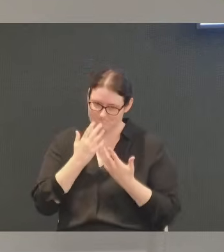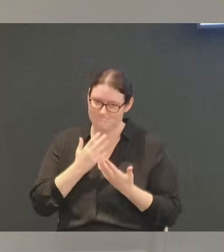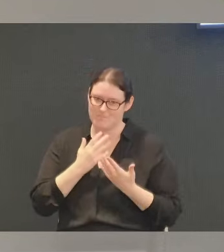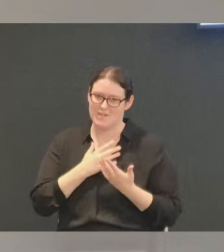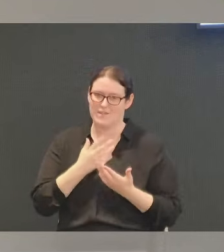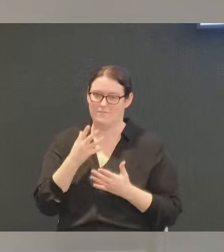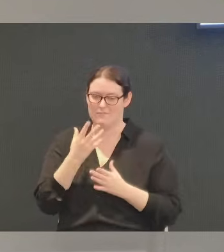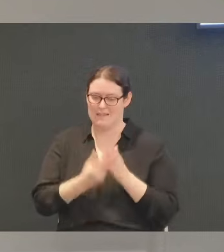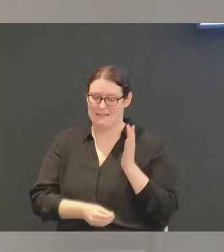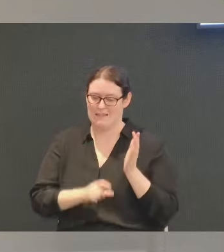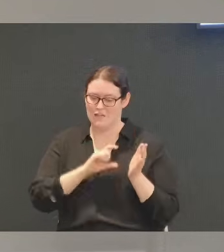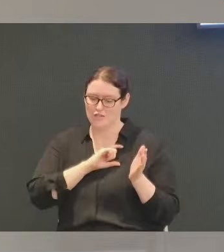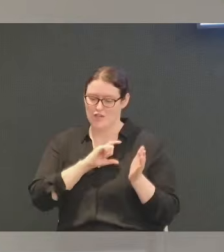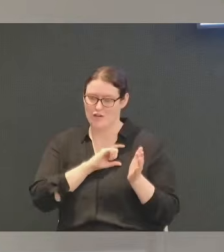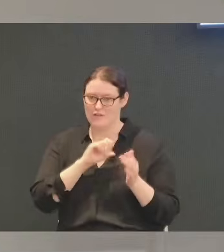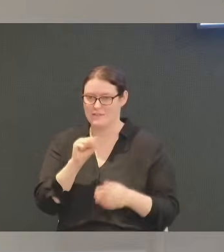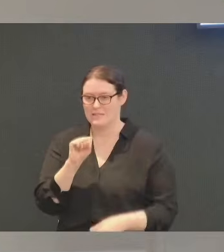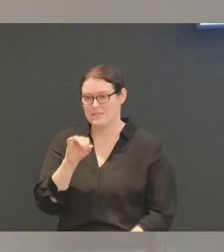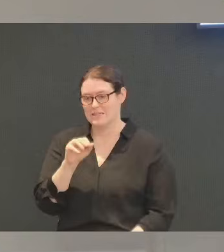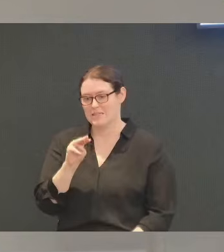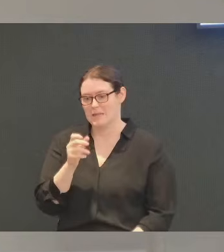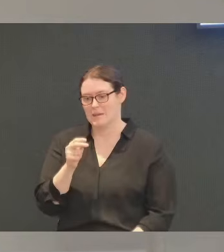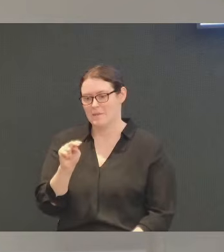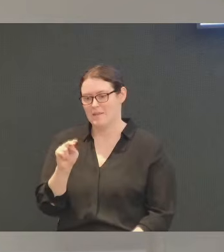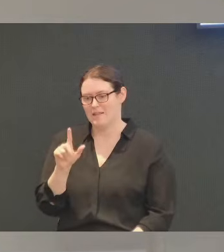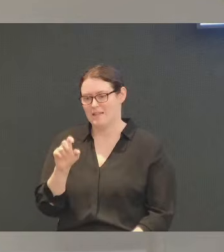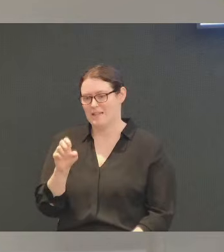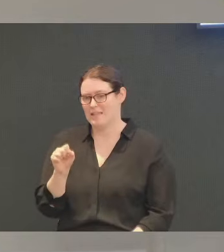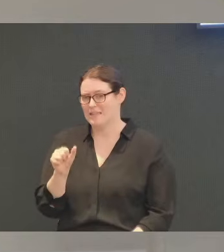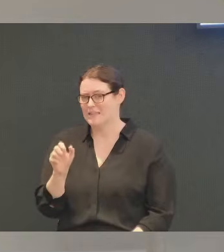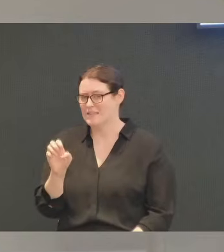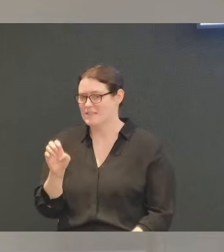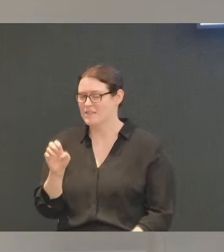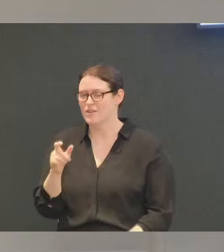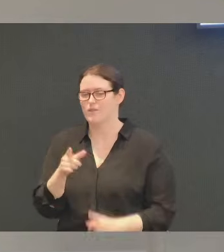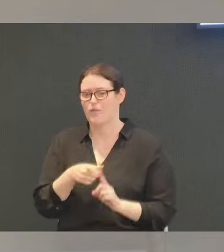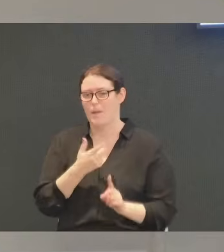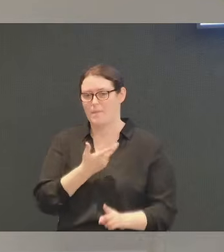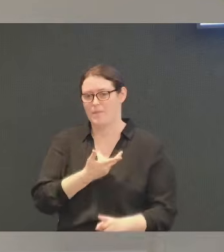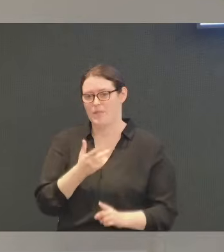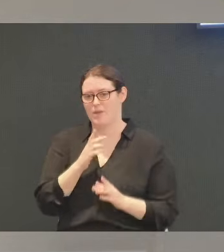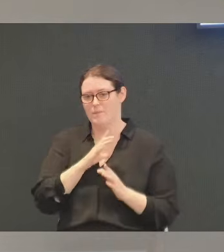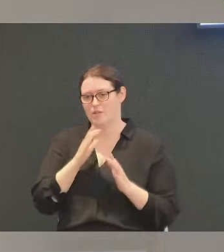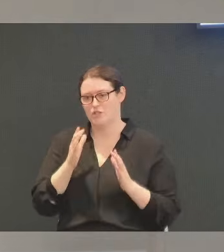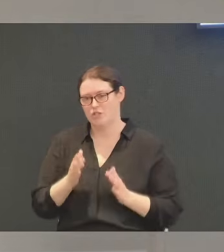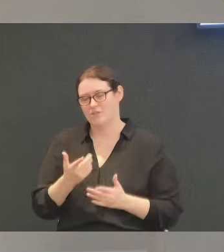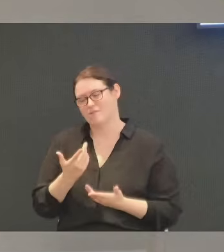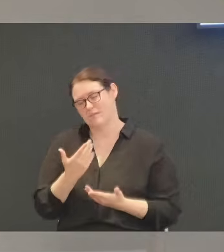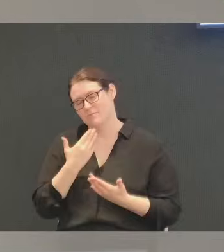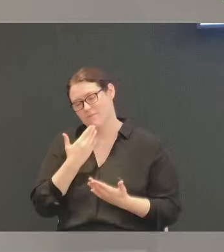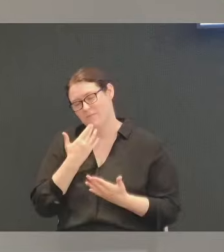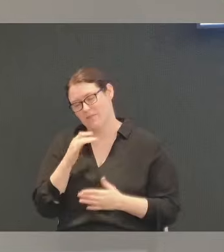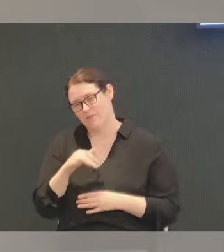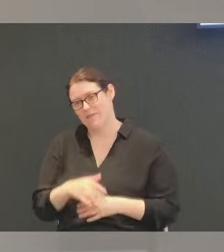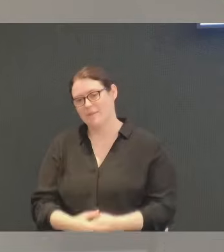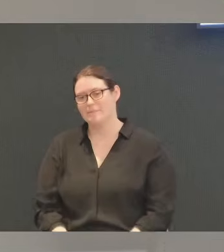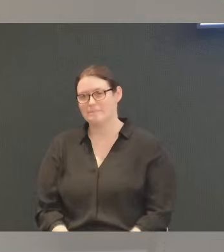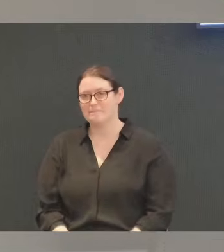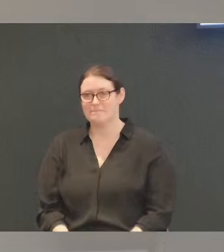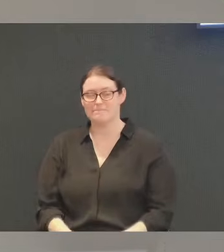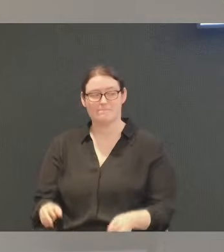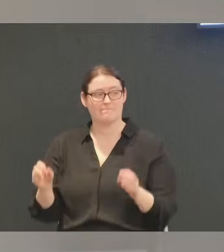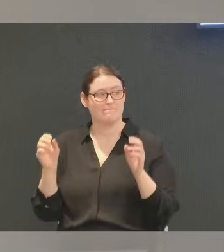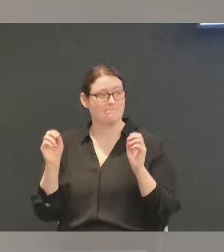Simon Leis from the Commissioners and they were very appreciative of that. Okay, that's all I have